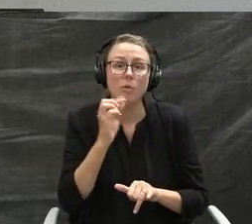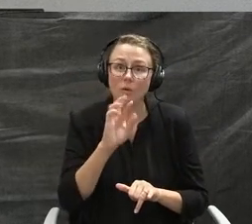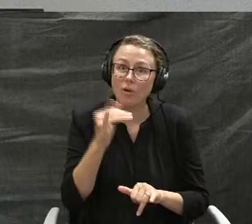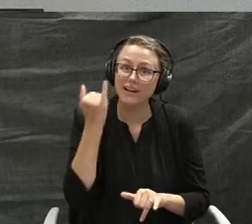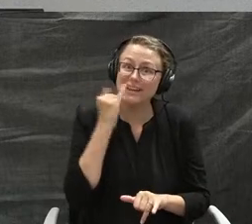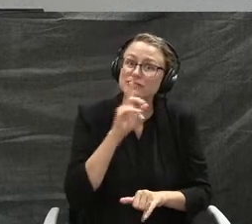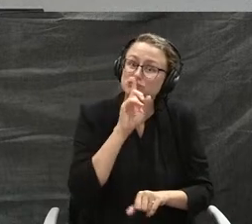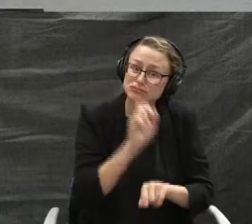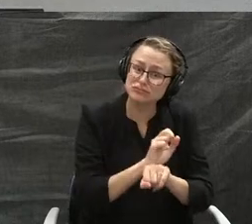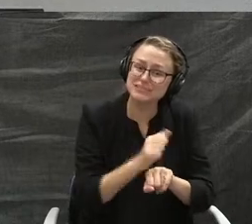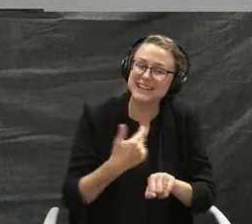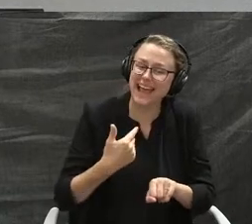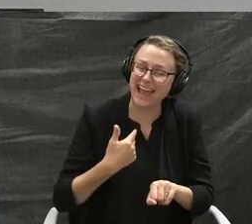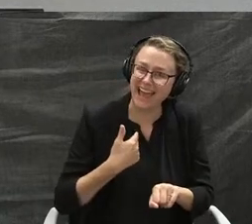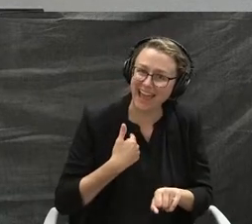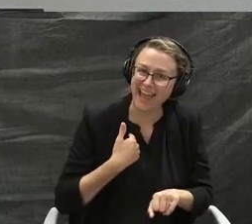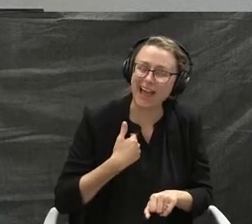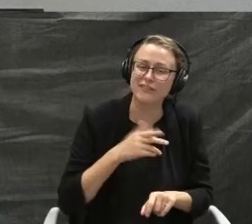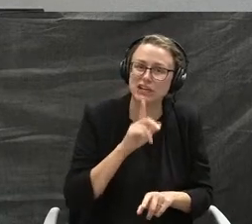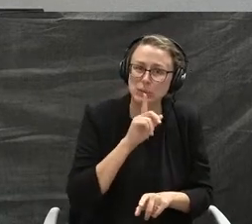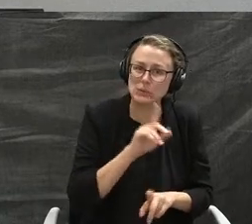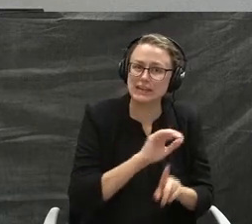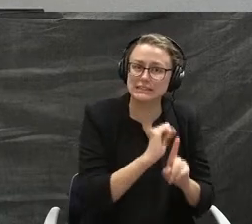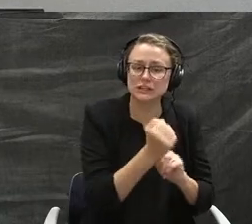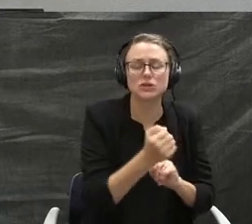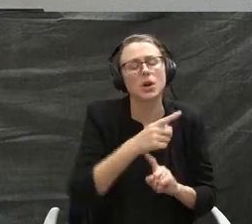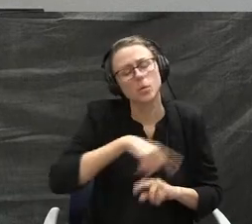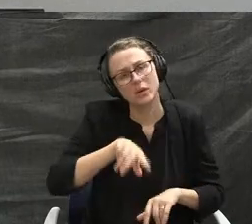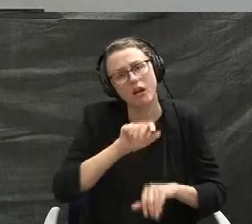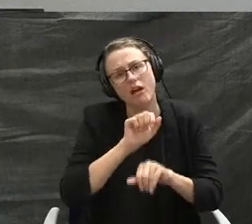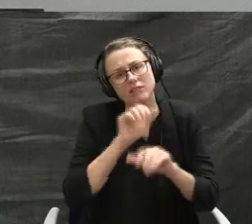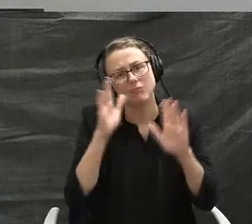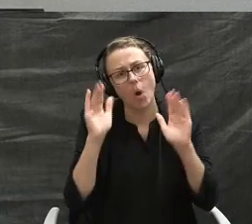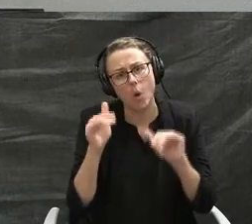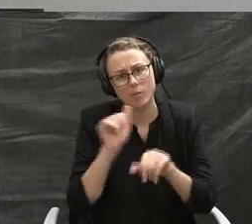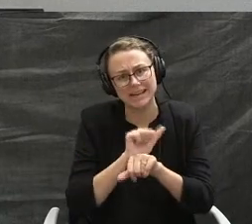situation, but we're hoping to work with our teachers and other